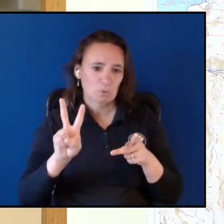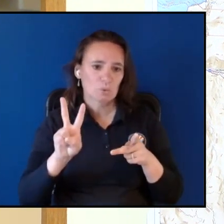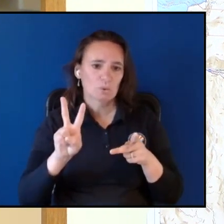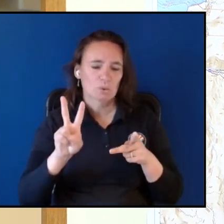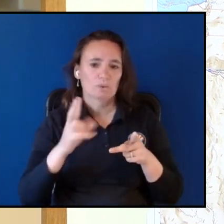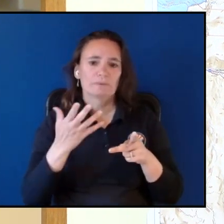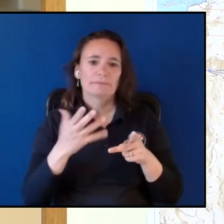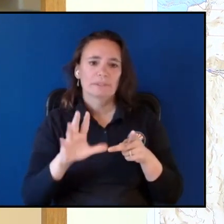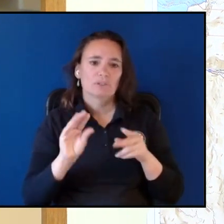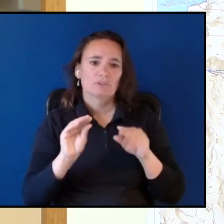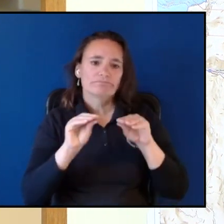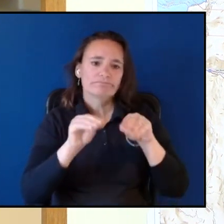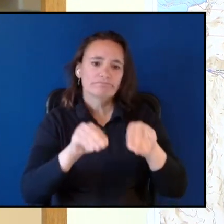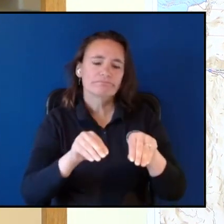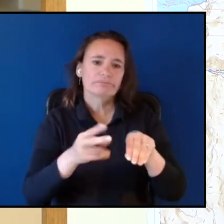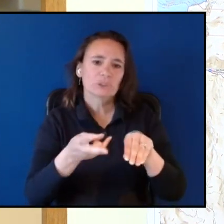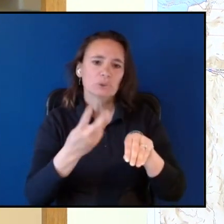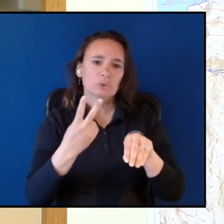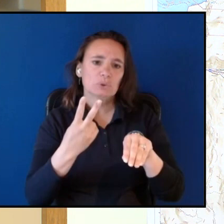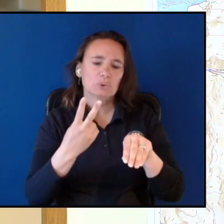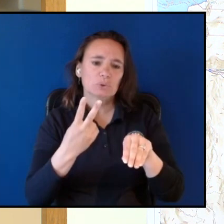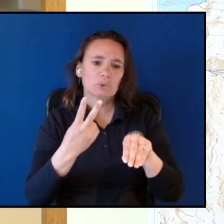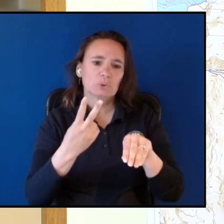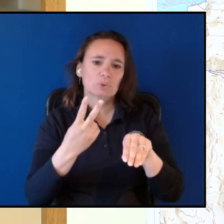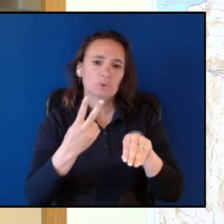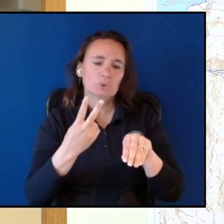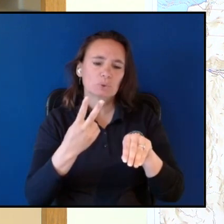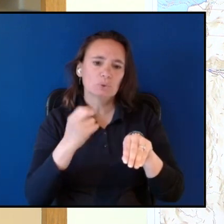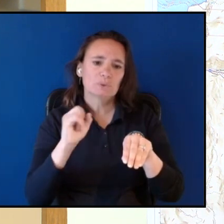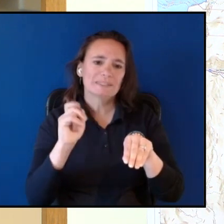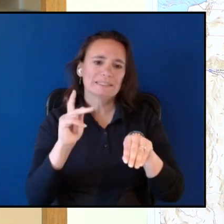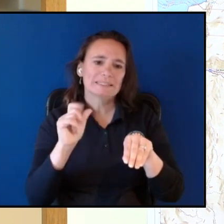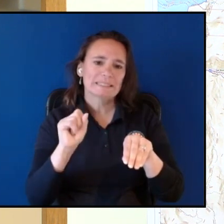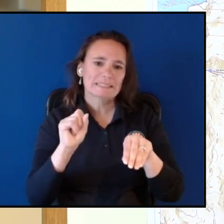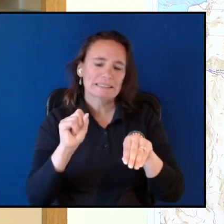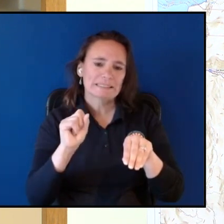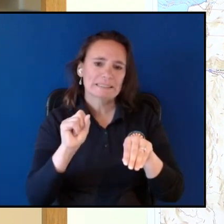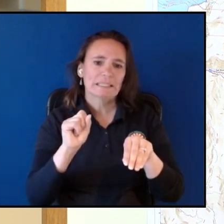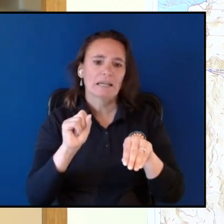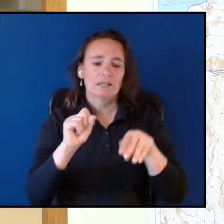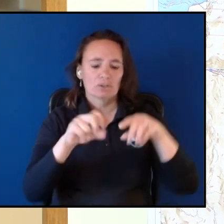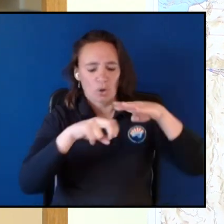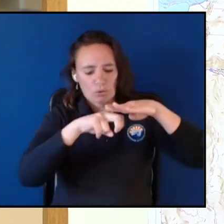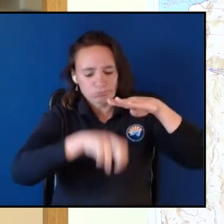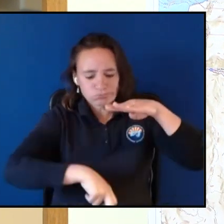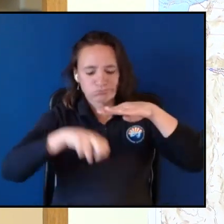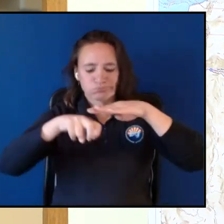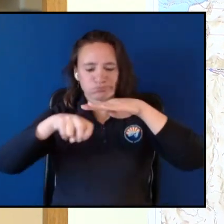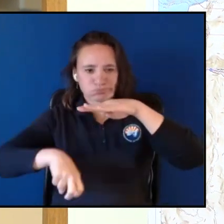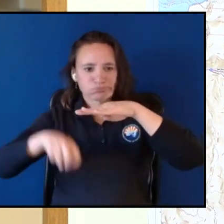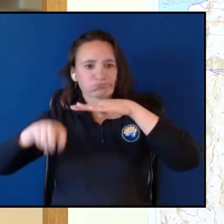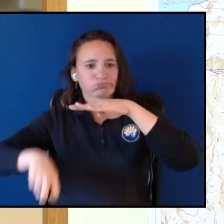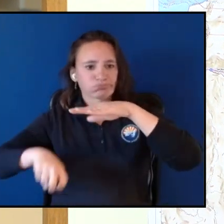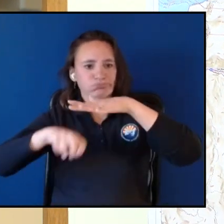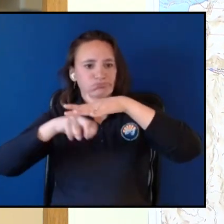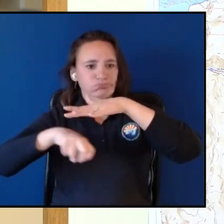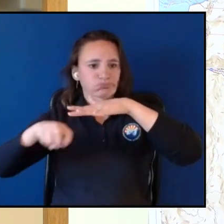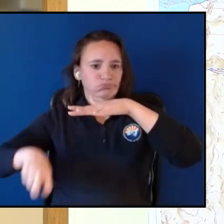sticks of repellers, so that's two groups of two people that repelled out of the helicopter and went in there and cut out